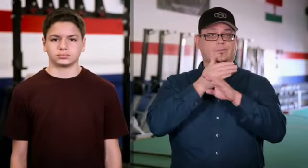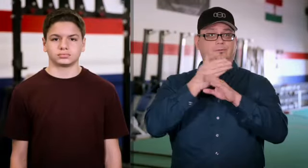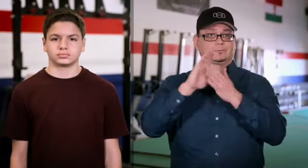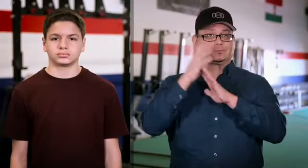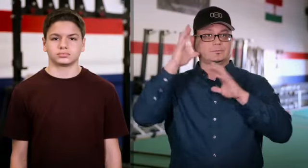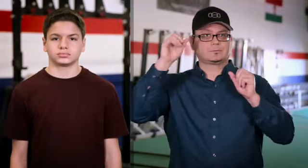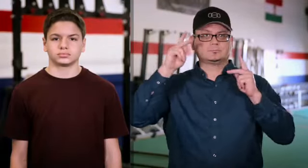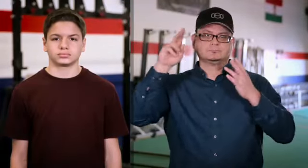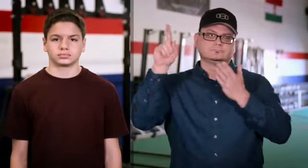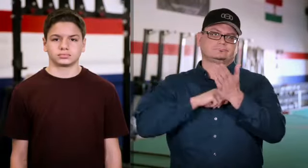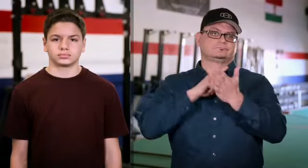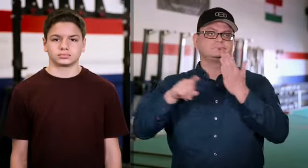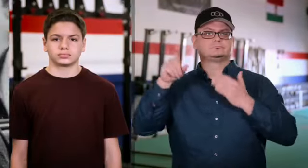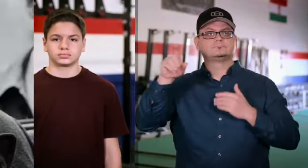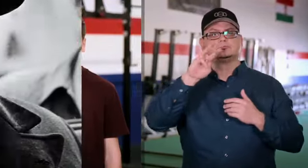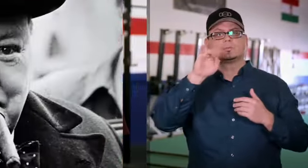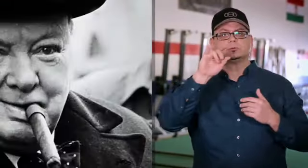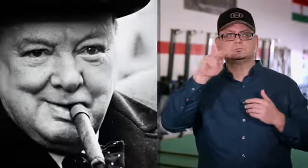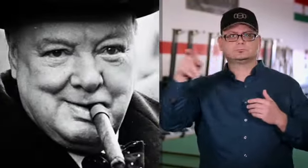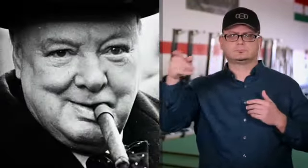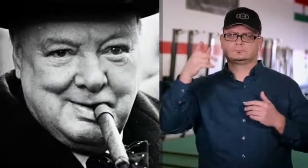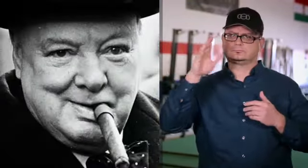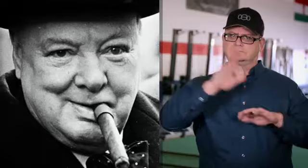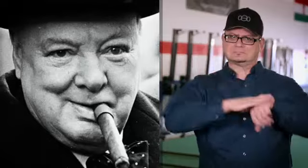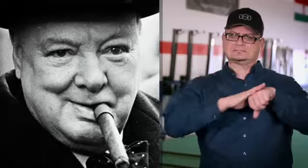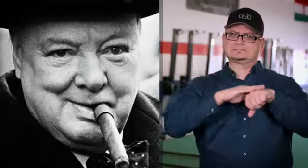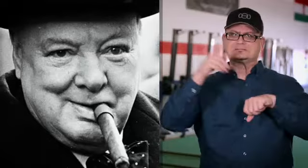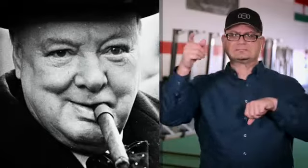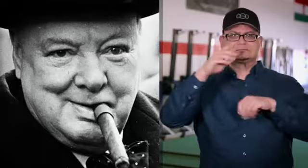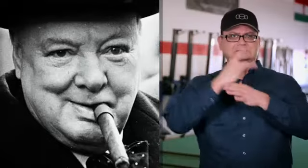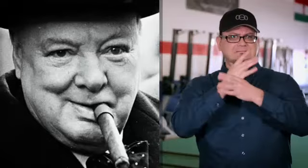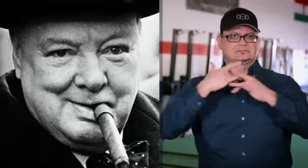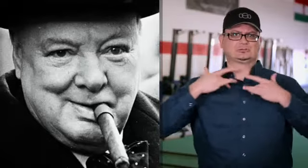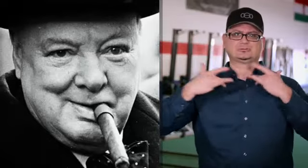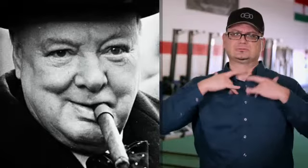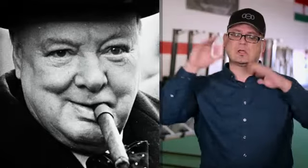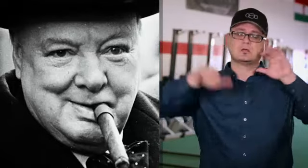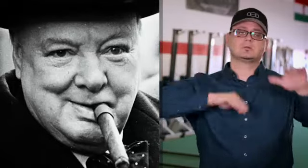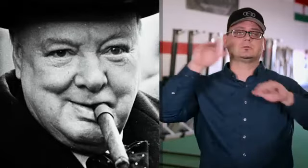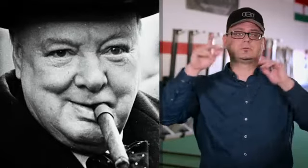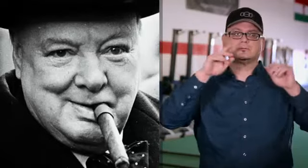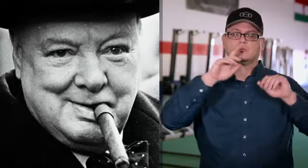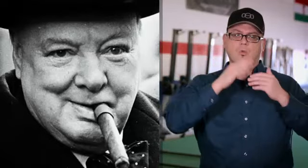Before he rose to power, people criticized him. Winston was concerned about Germany and warned others about them.